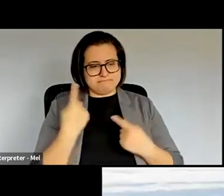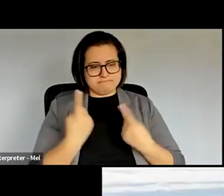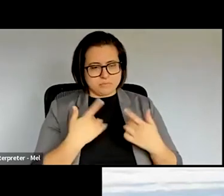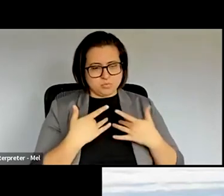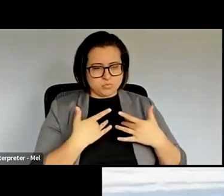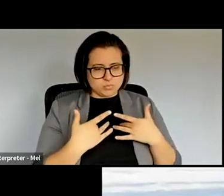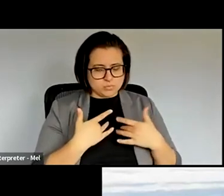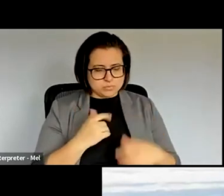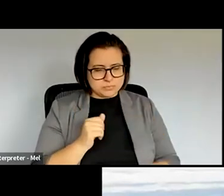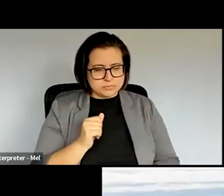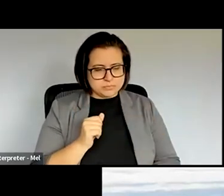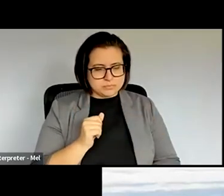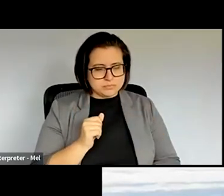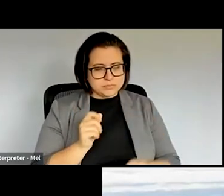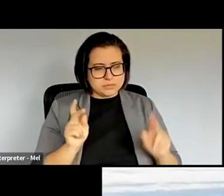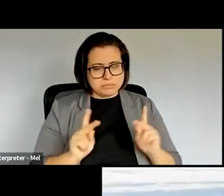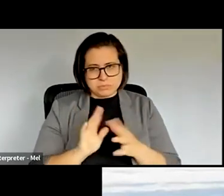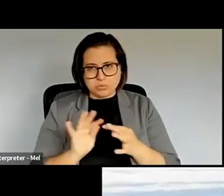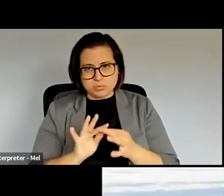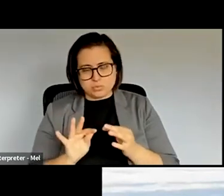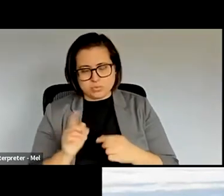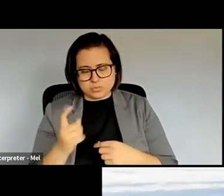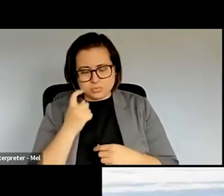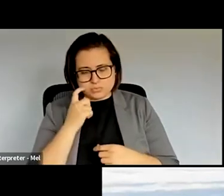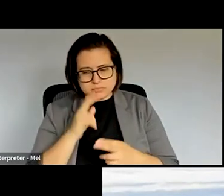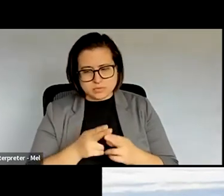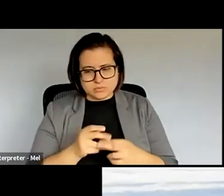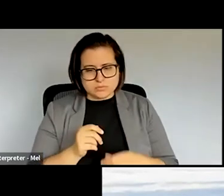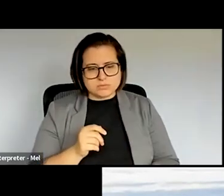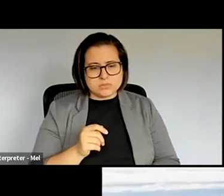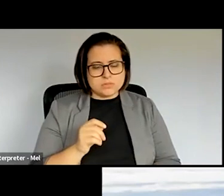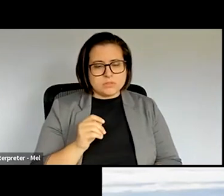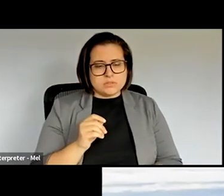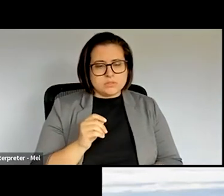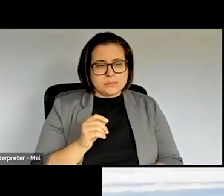people say things like you just did is that if they don't appreciate how